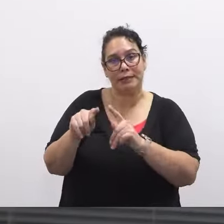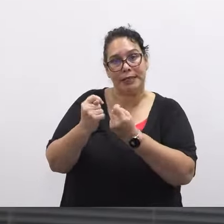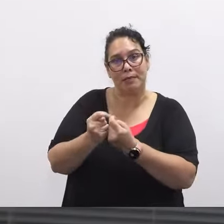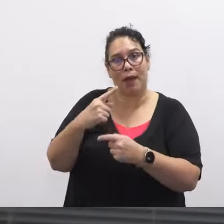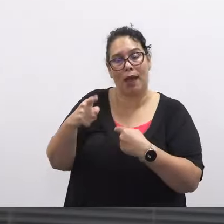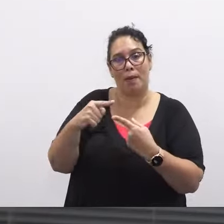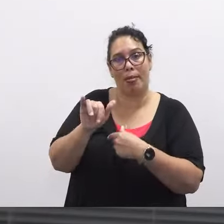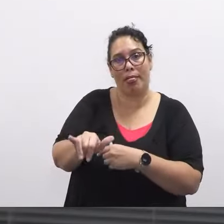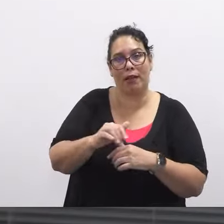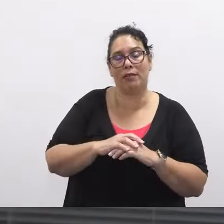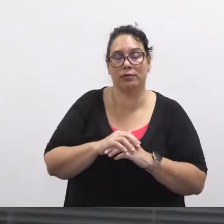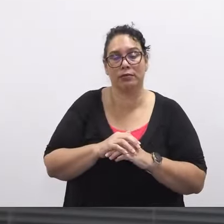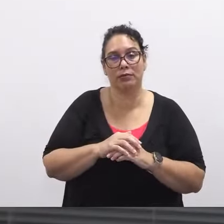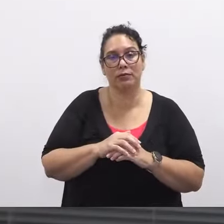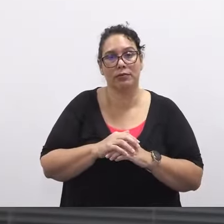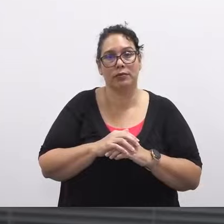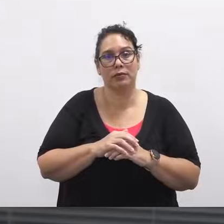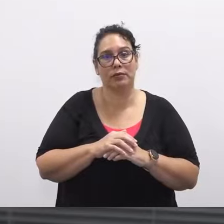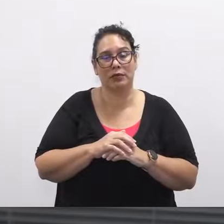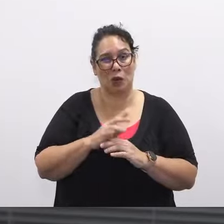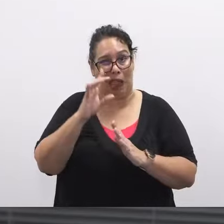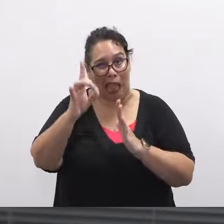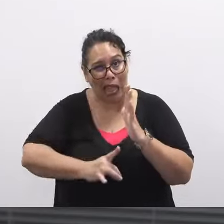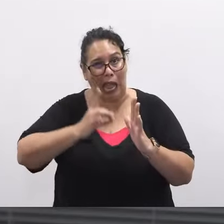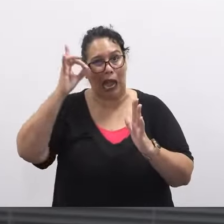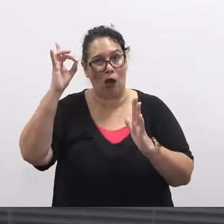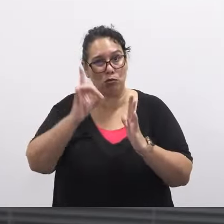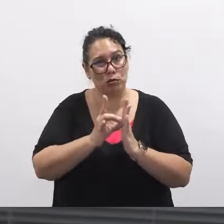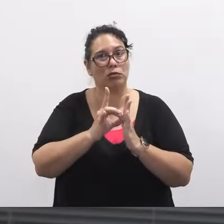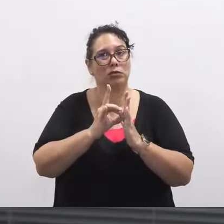because we spent eight hours of doing nothing.